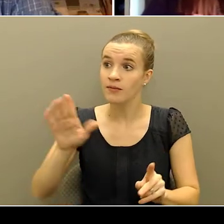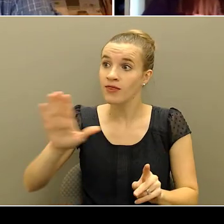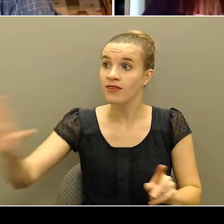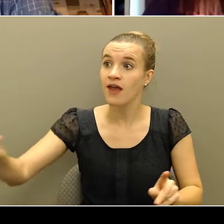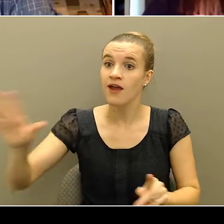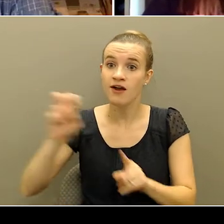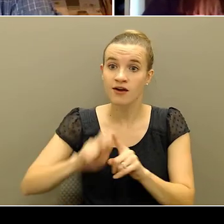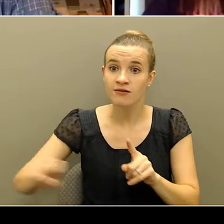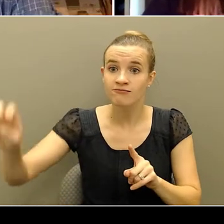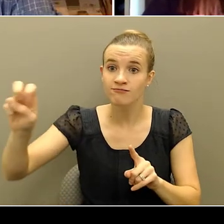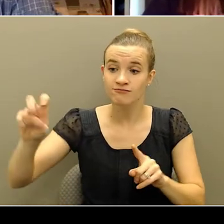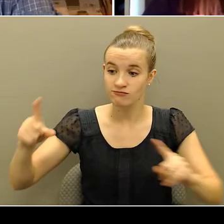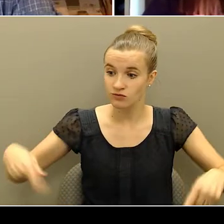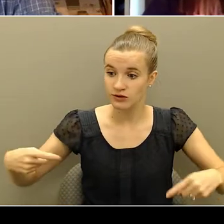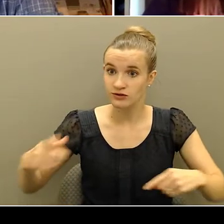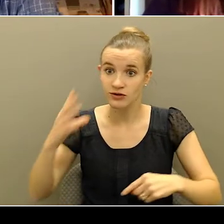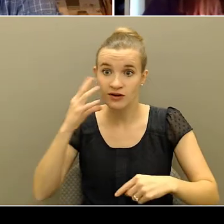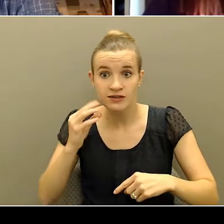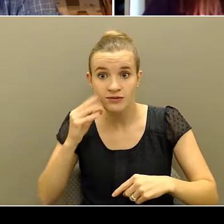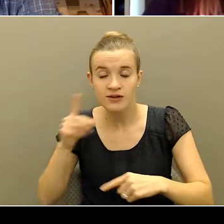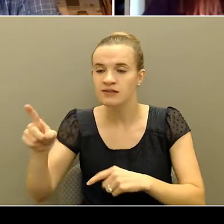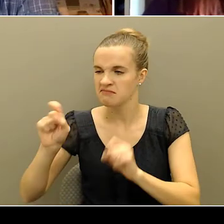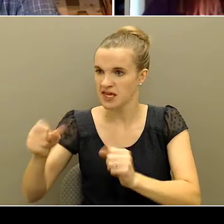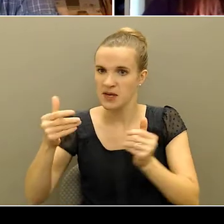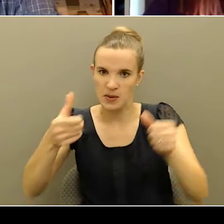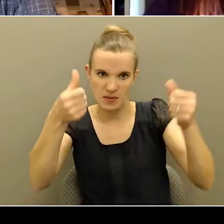that they've had, and I kind of like that where other people can contribute